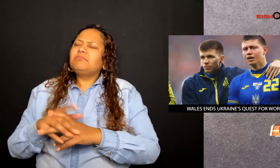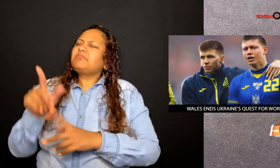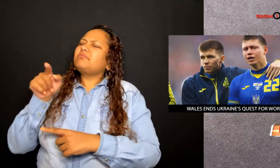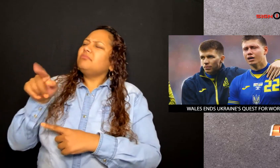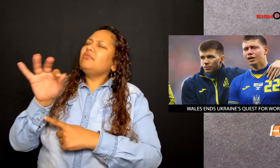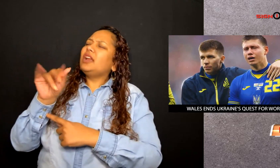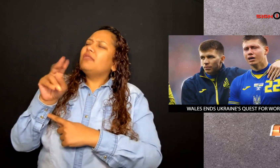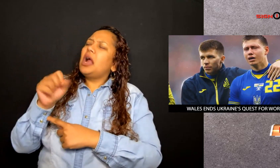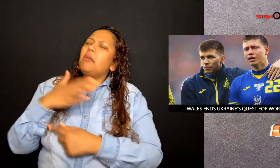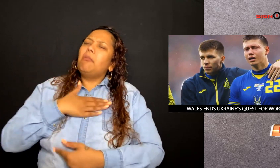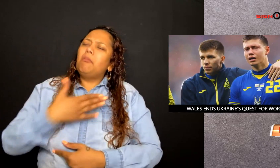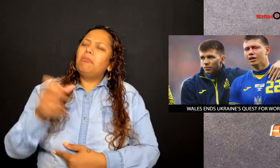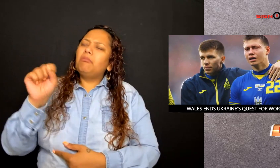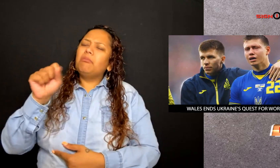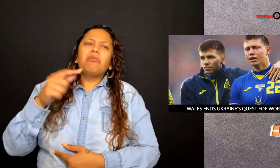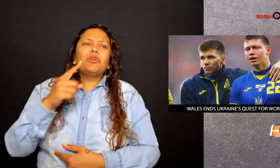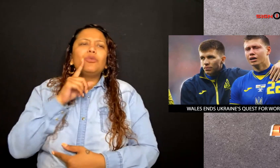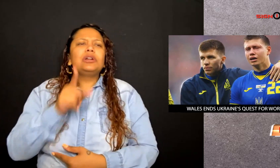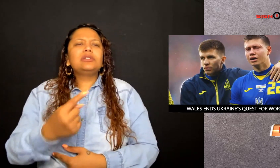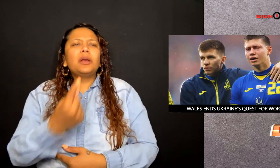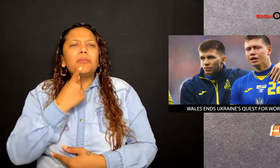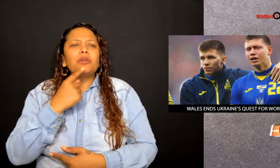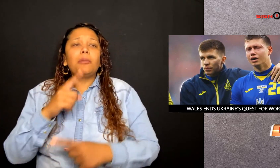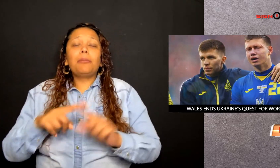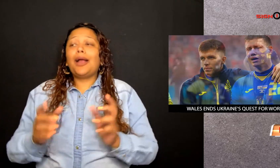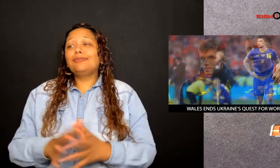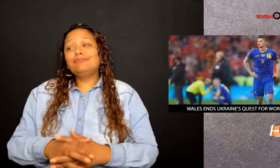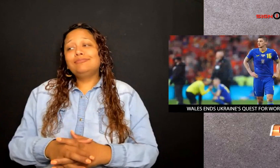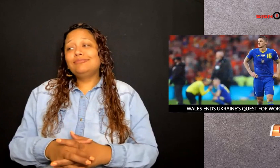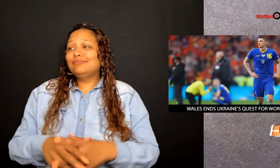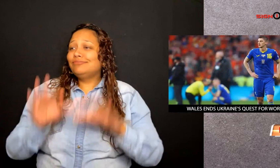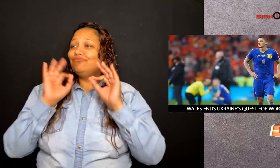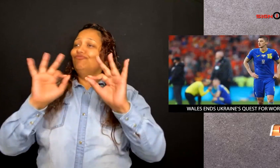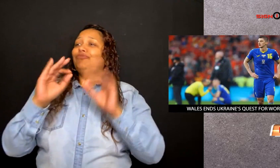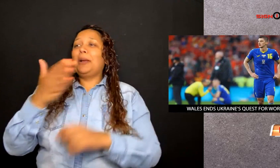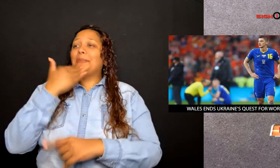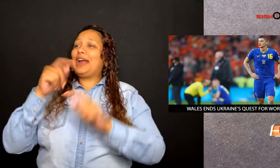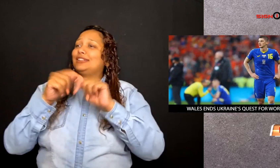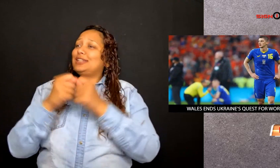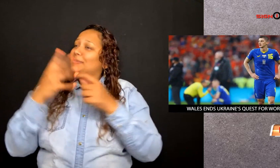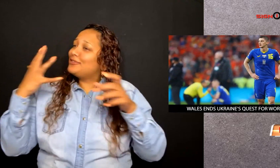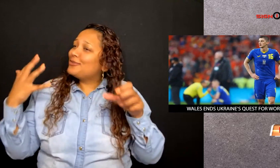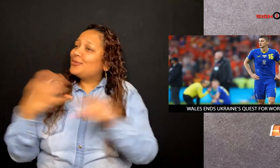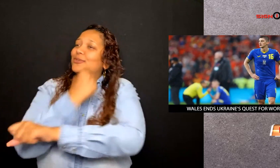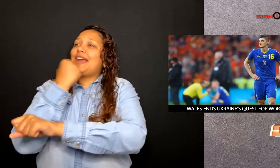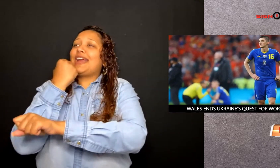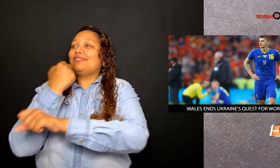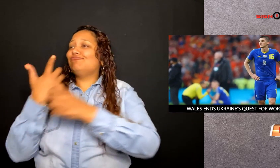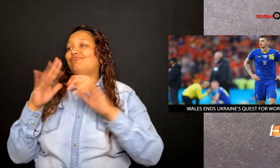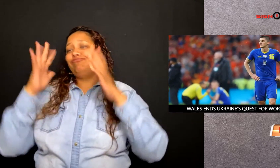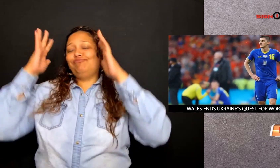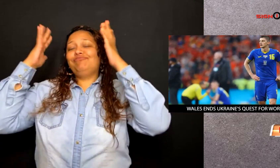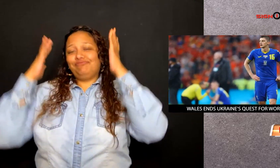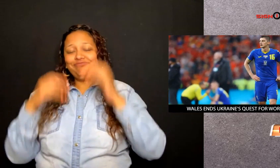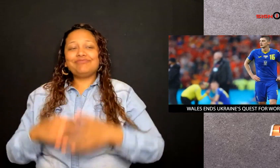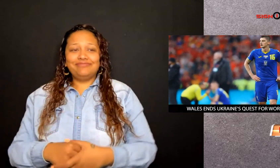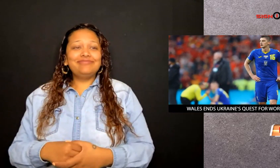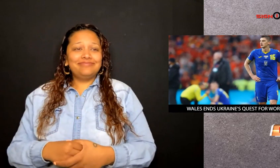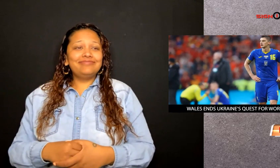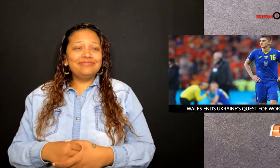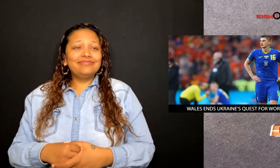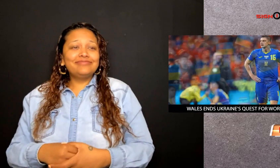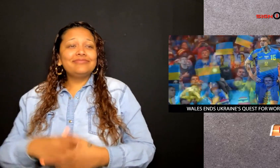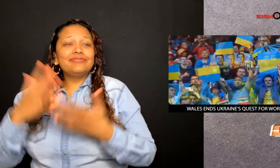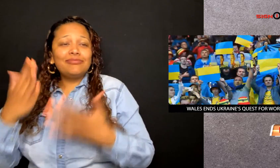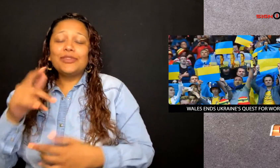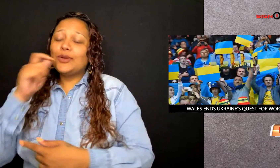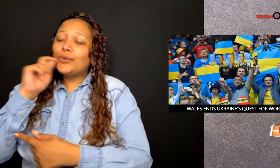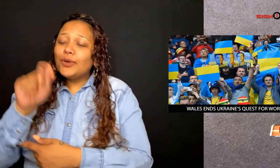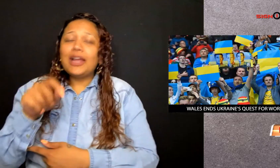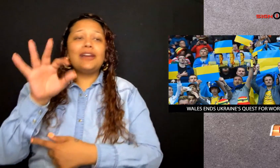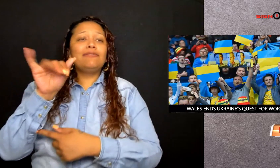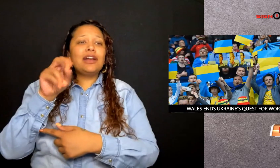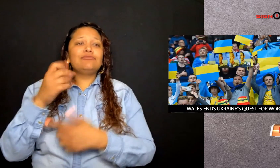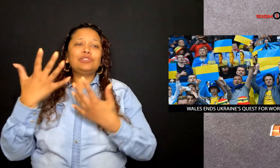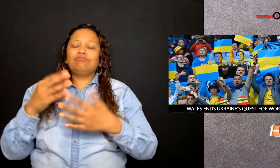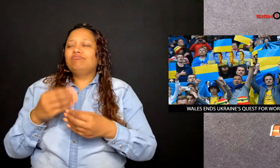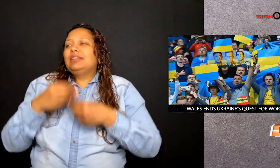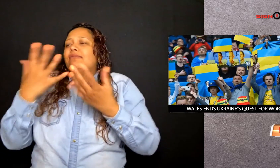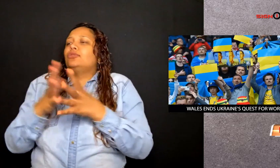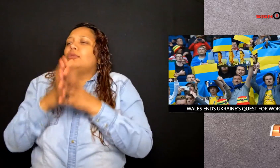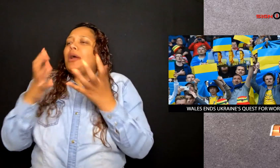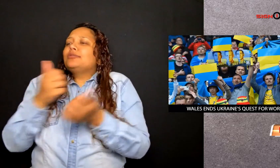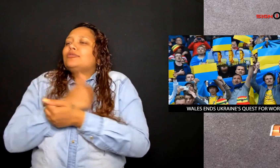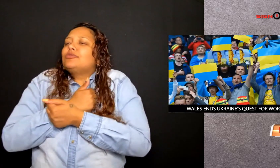due to the Russian invasion fans say they were disappointed but the better team won